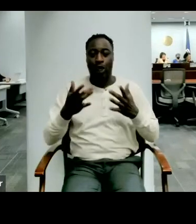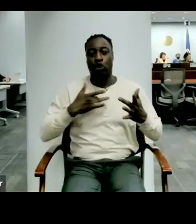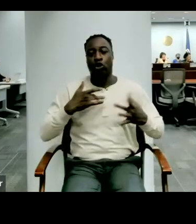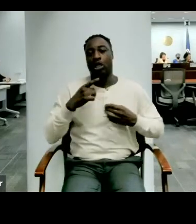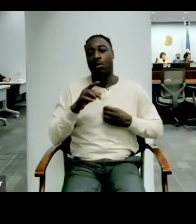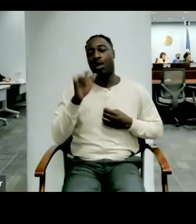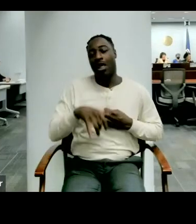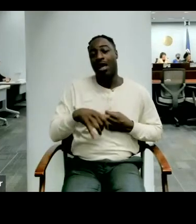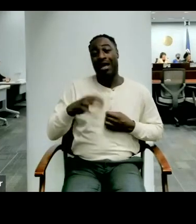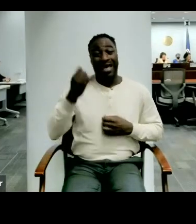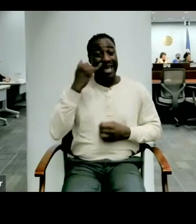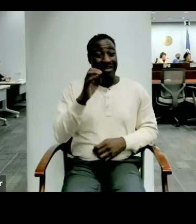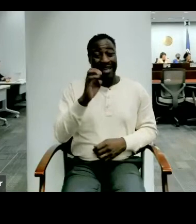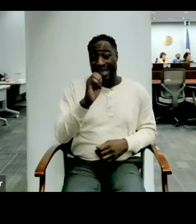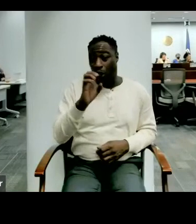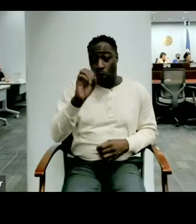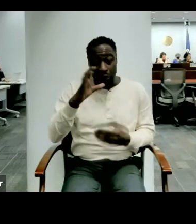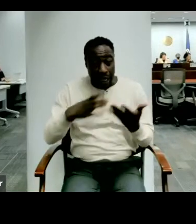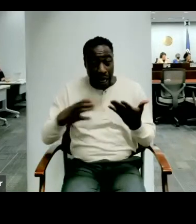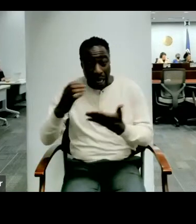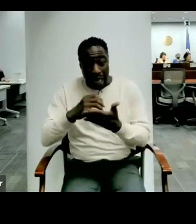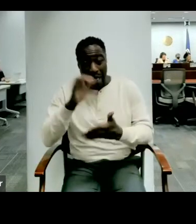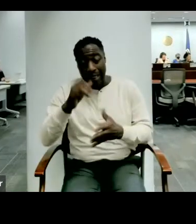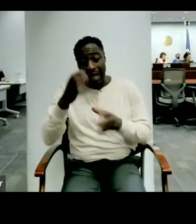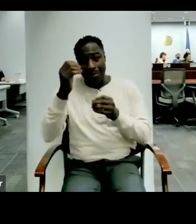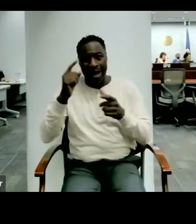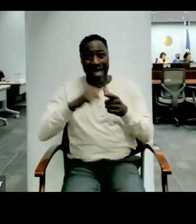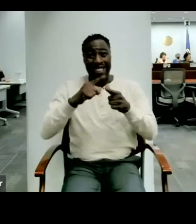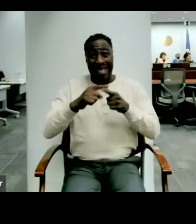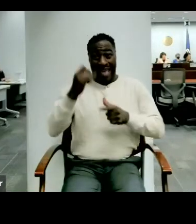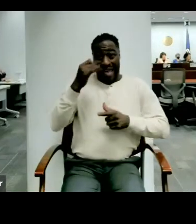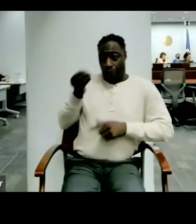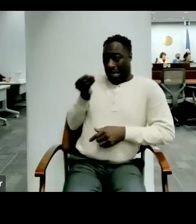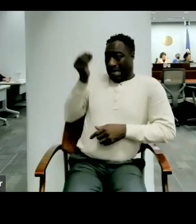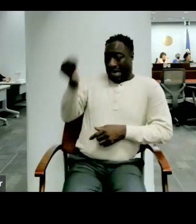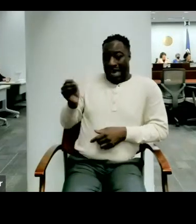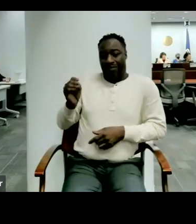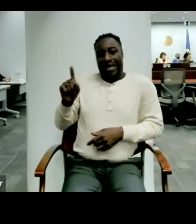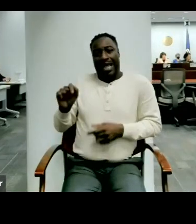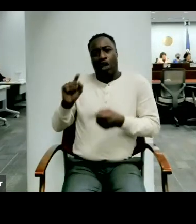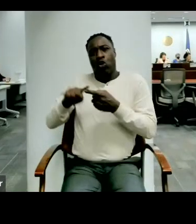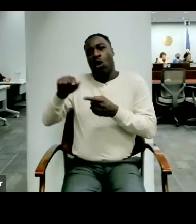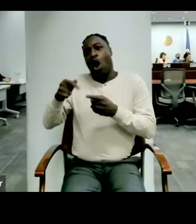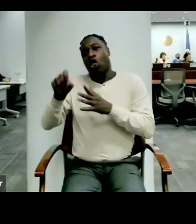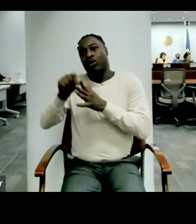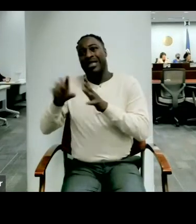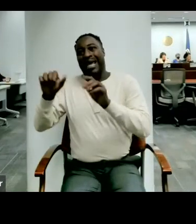even if the EEOC collects the data, if it then provides data to other state agencies, to other